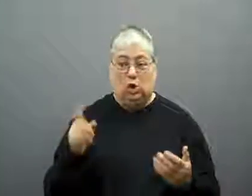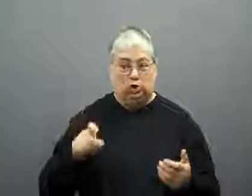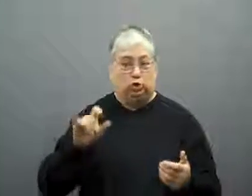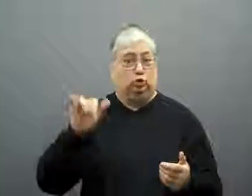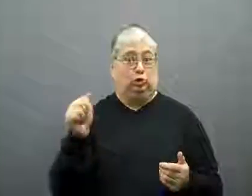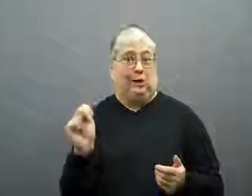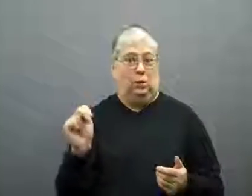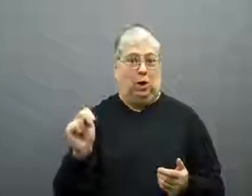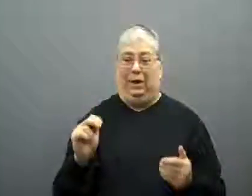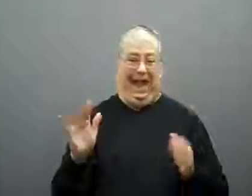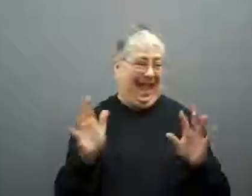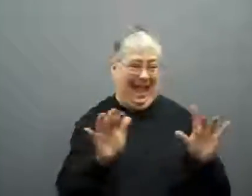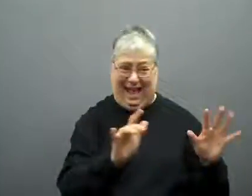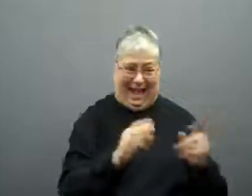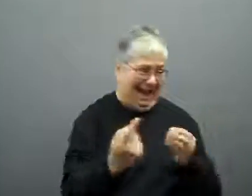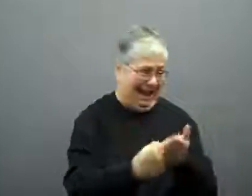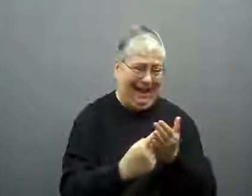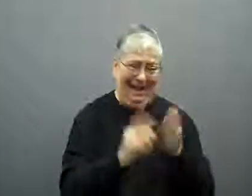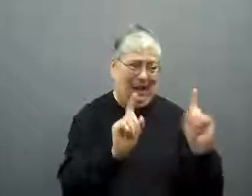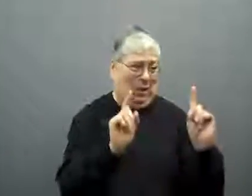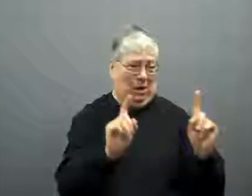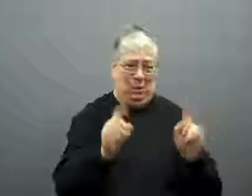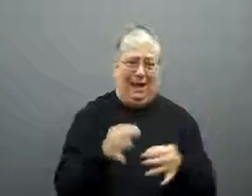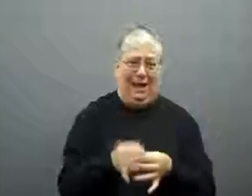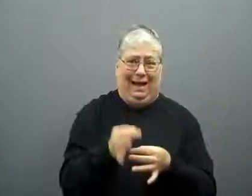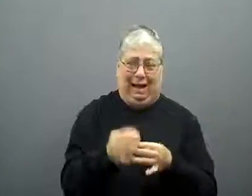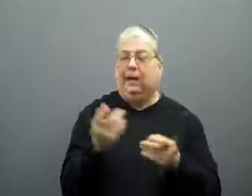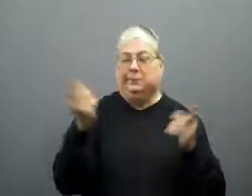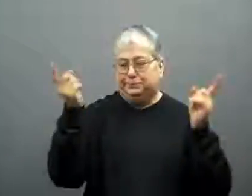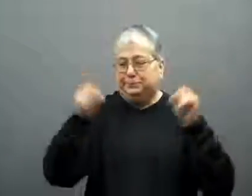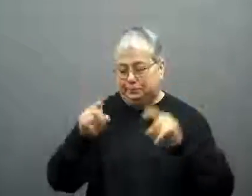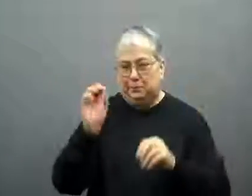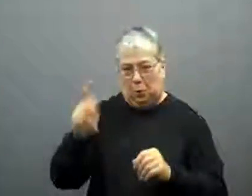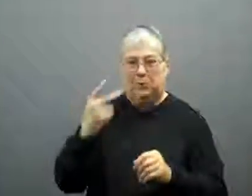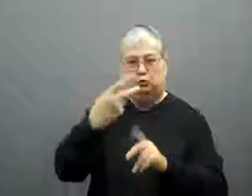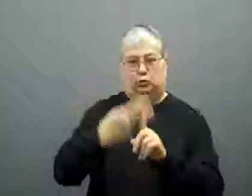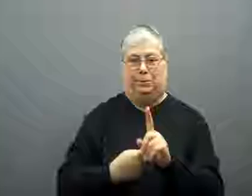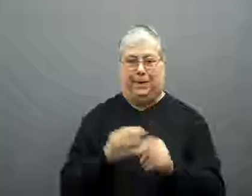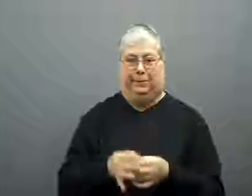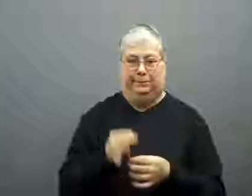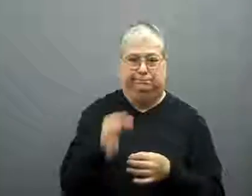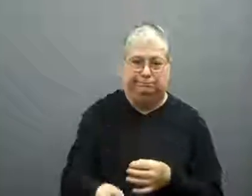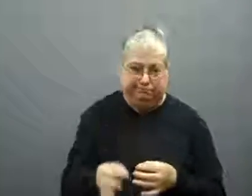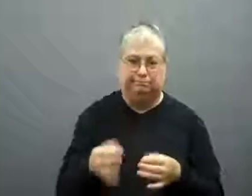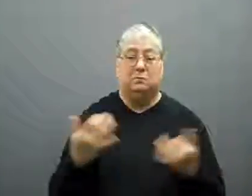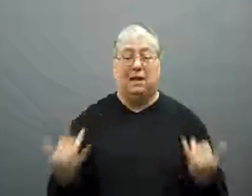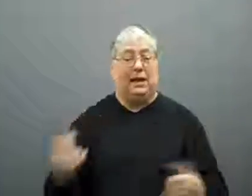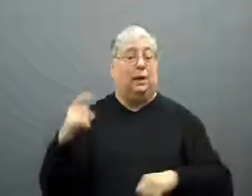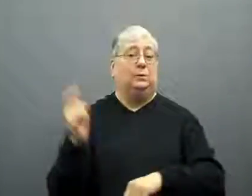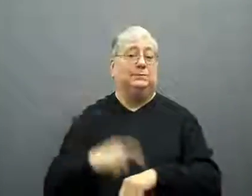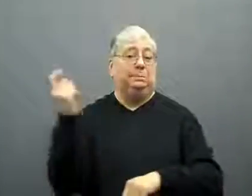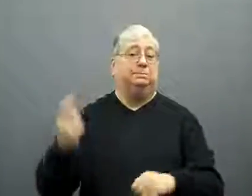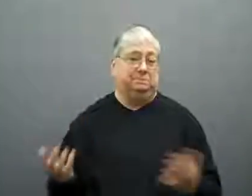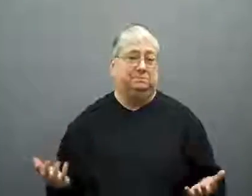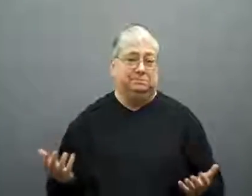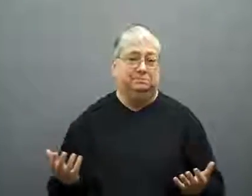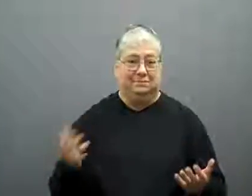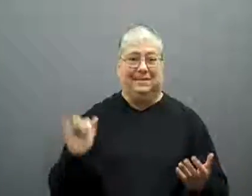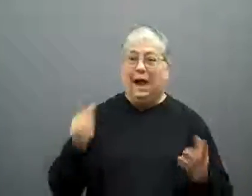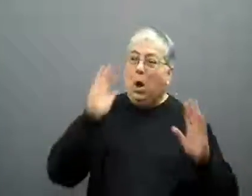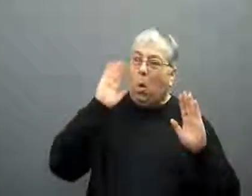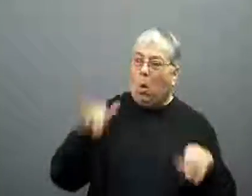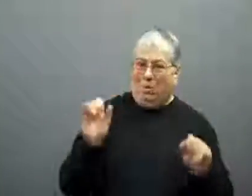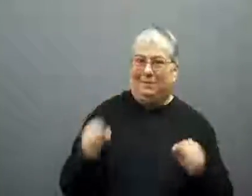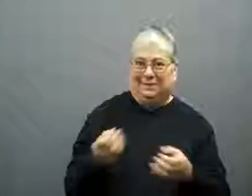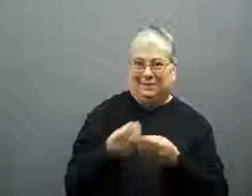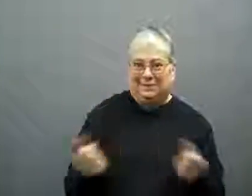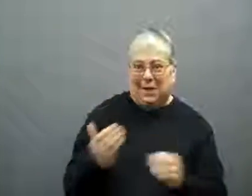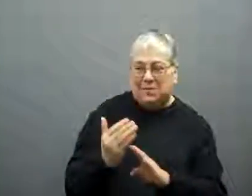An agreement should have been reached in January,